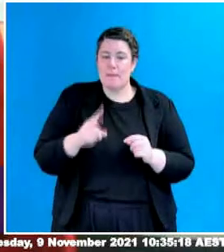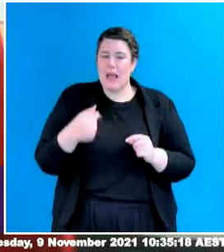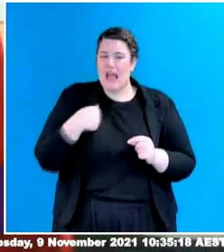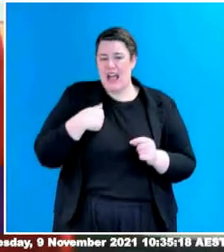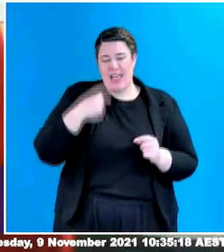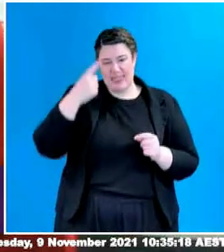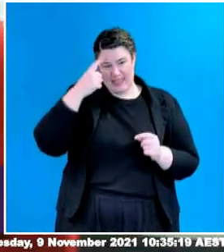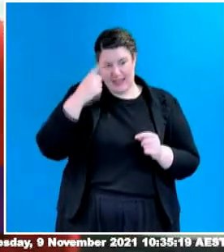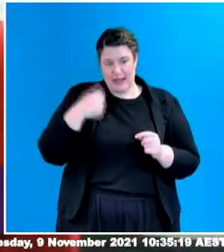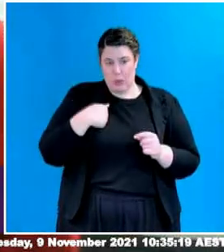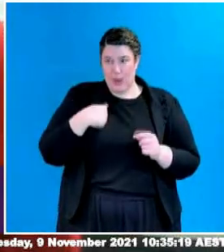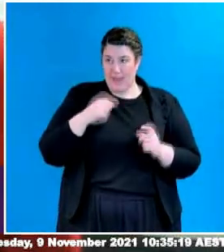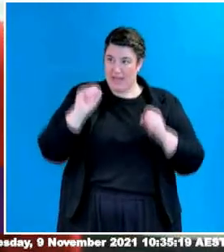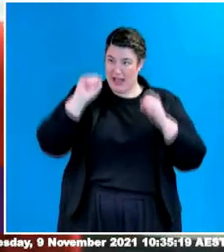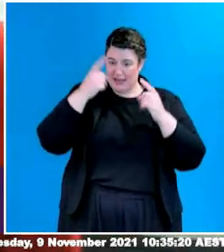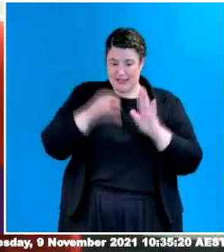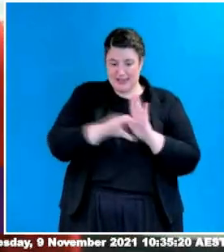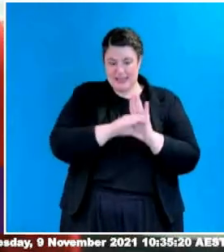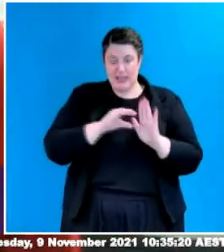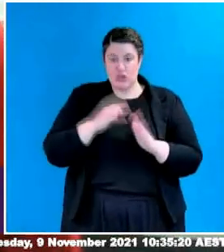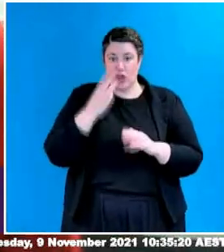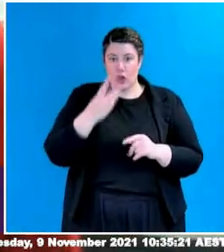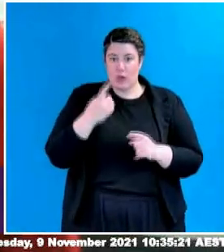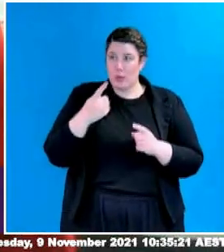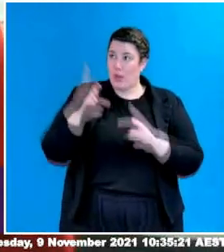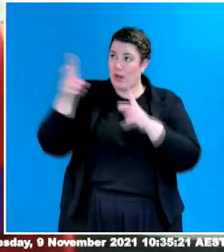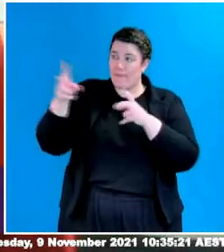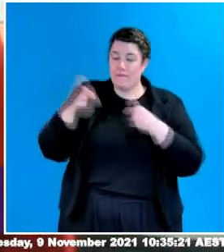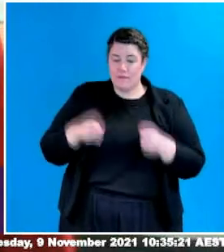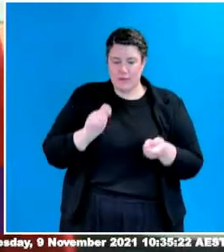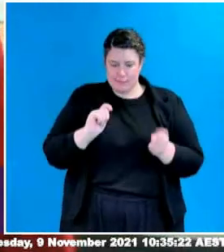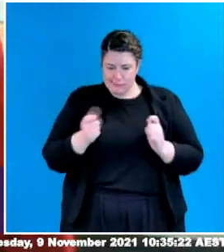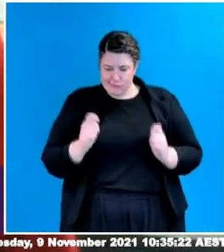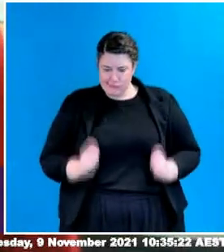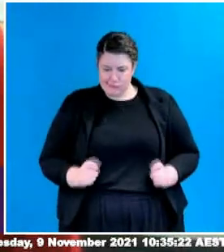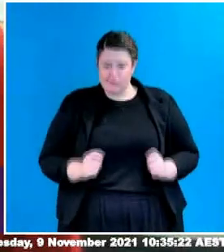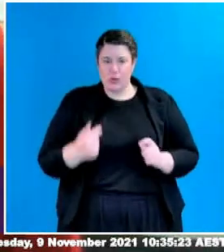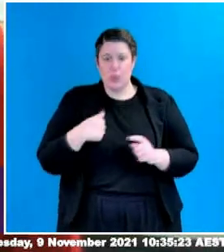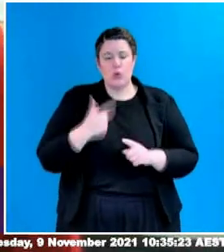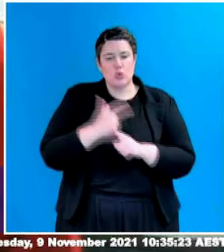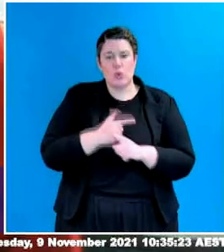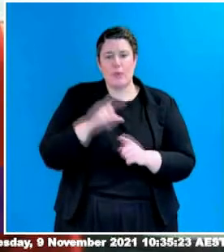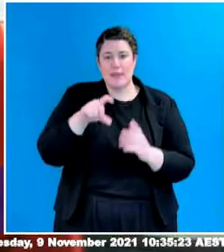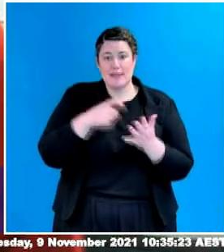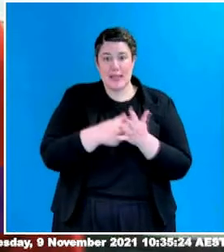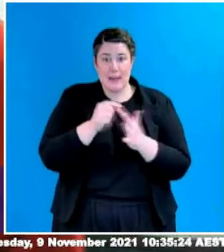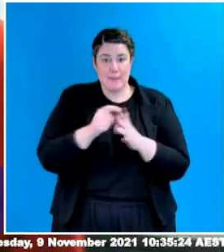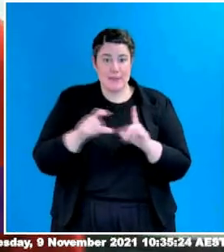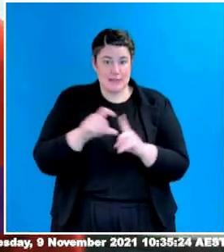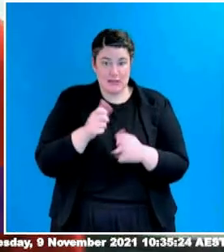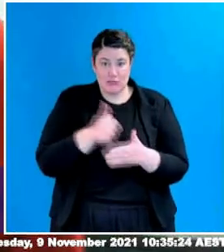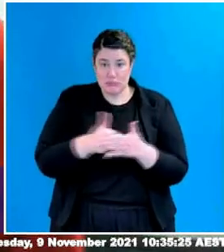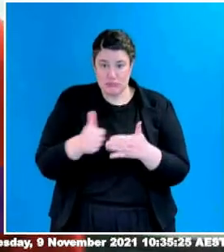interpreting human rights under section 31 and we do routinely refer to the Convention that way.